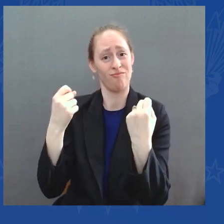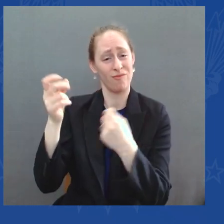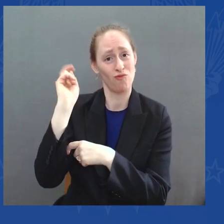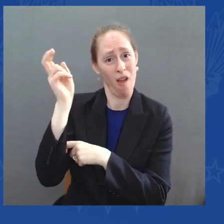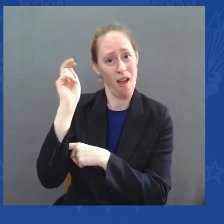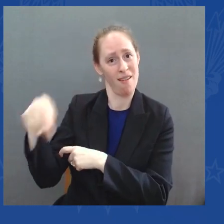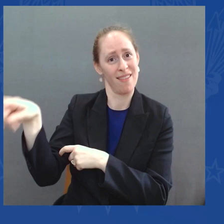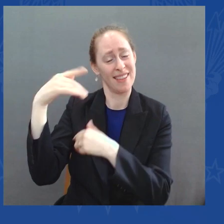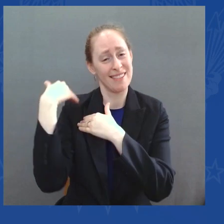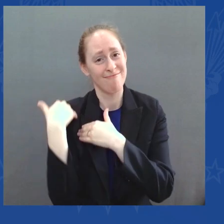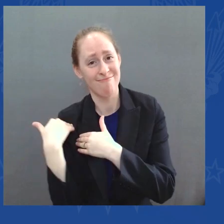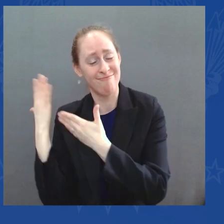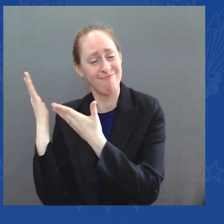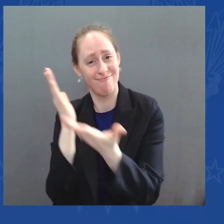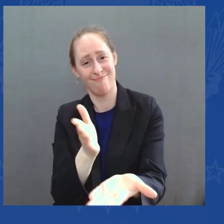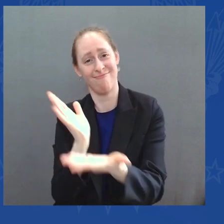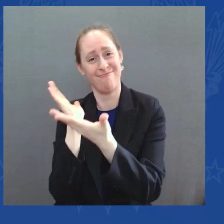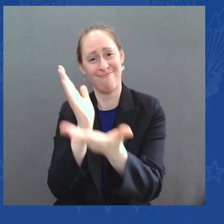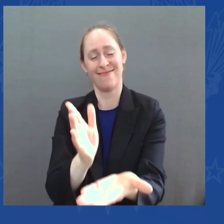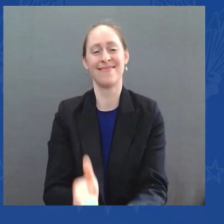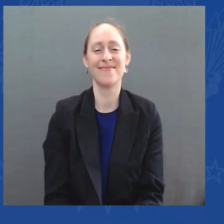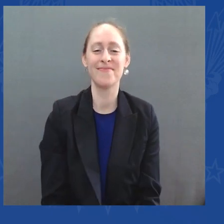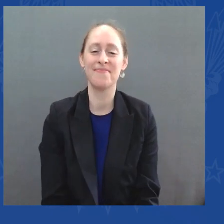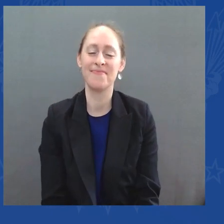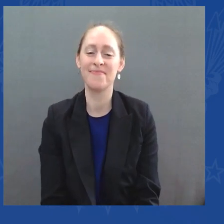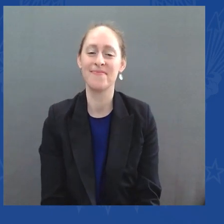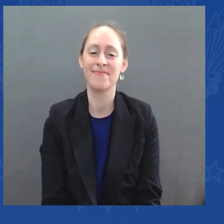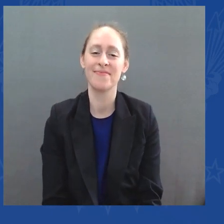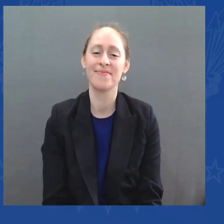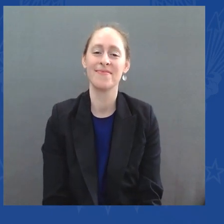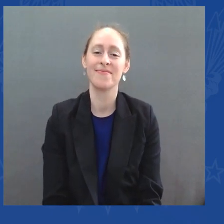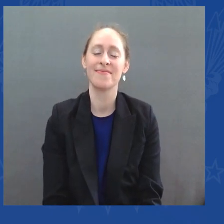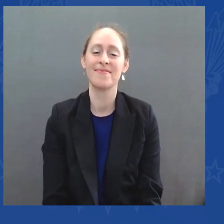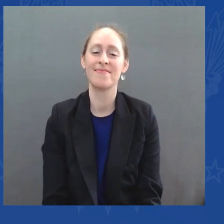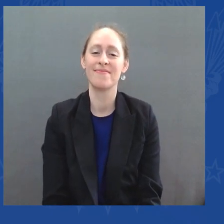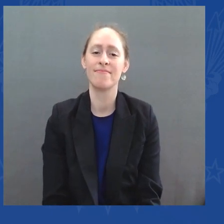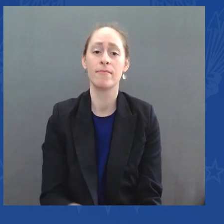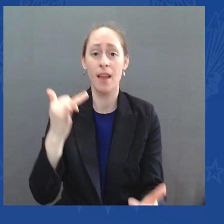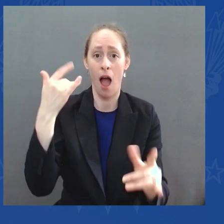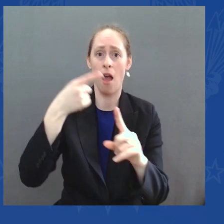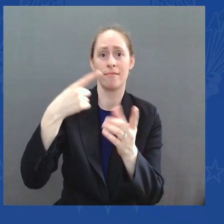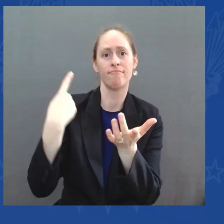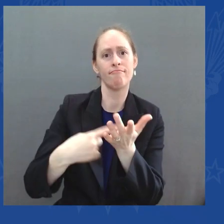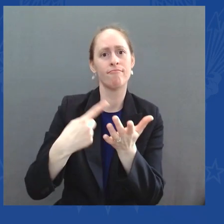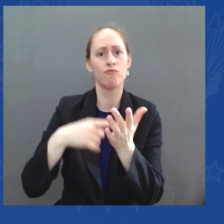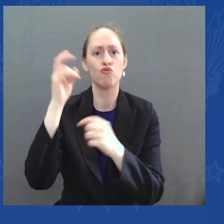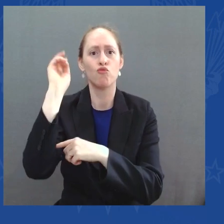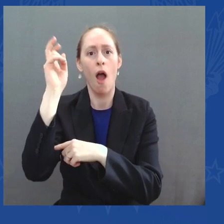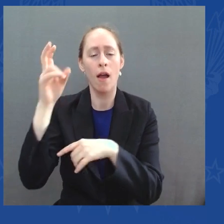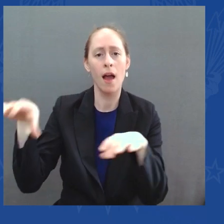And that's what makes this trucking action plan so important, plus this fits two central priorities that the President has laid out.